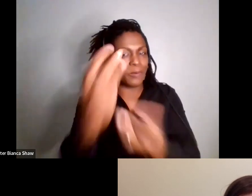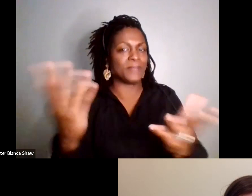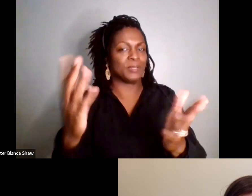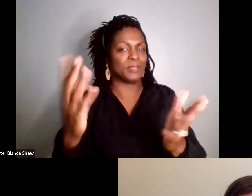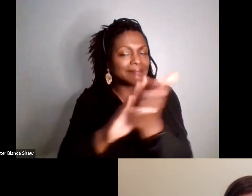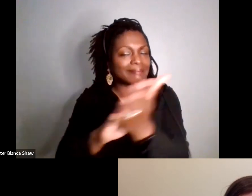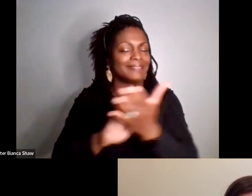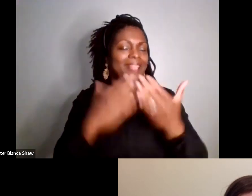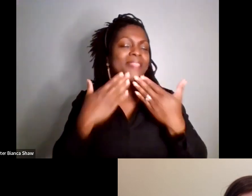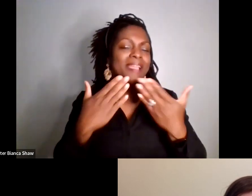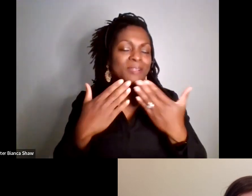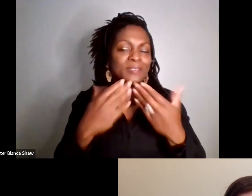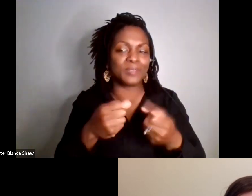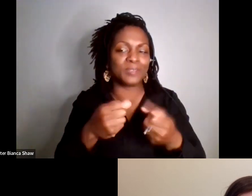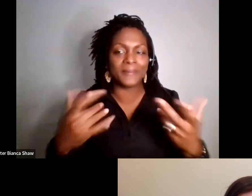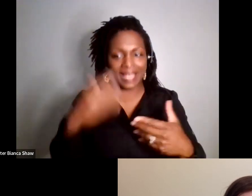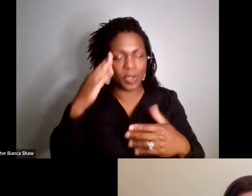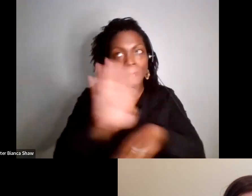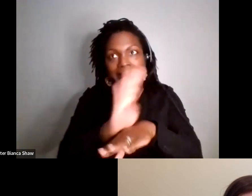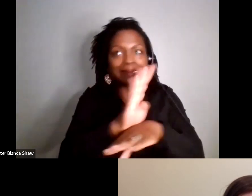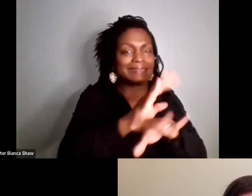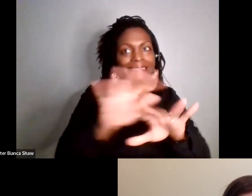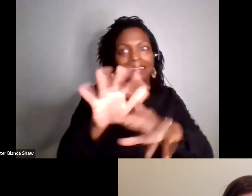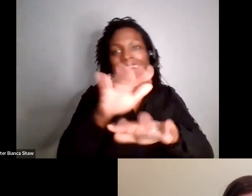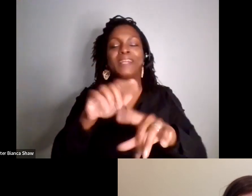I really appreciate this would not happen about them.